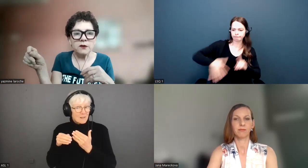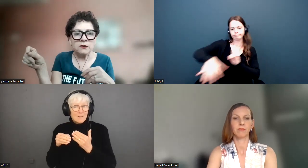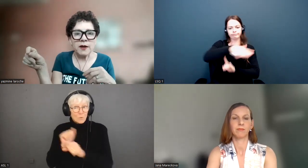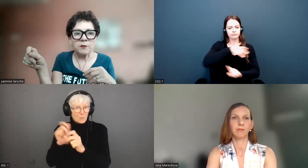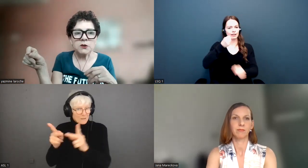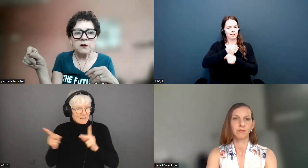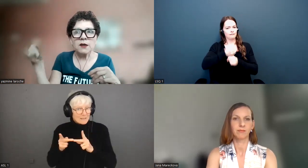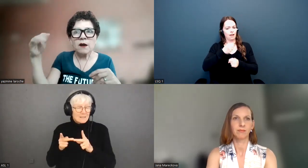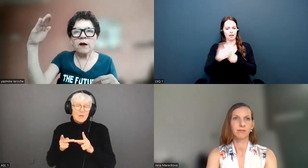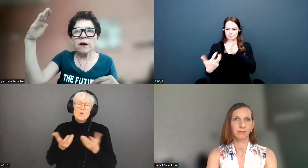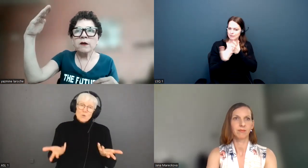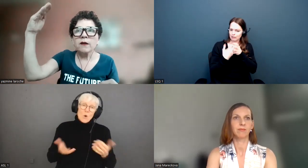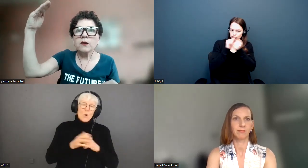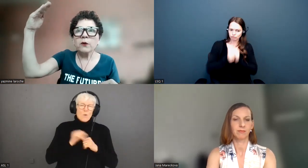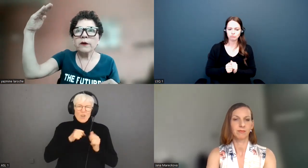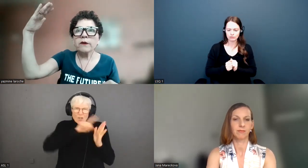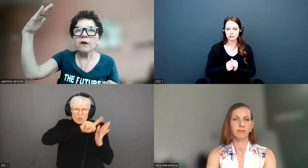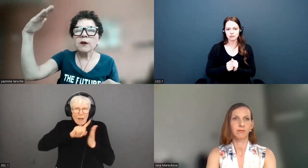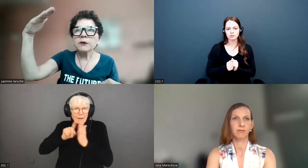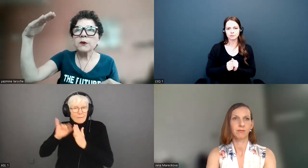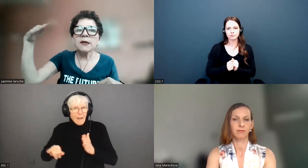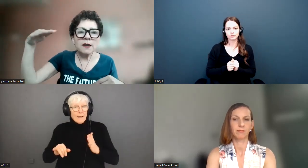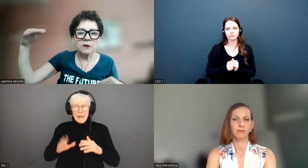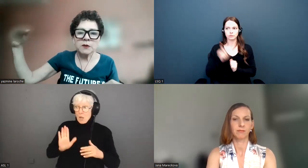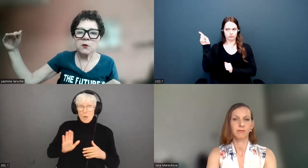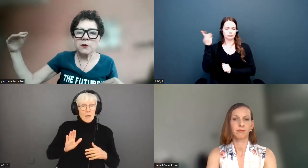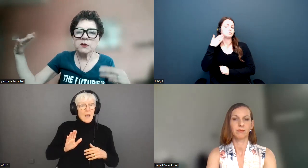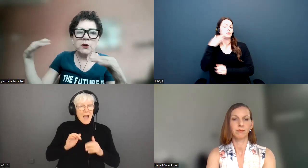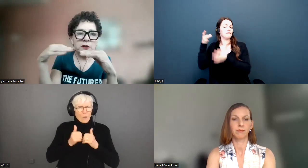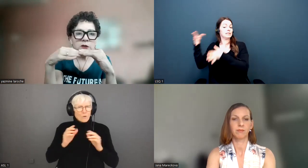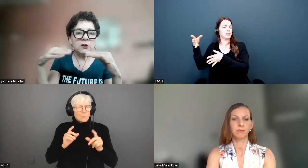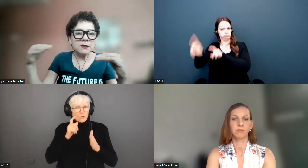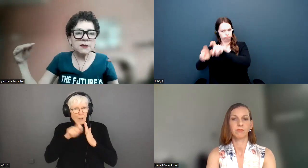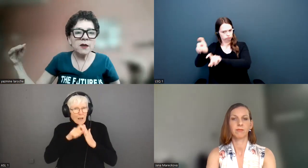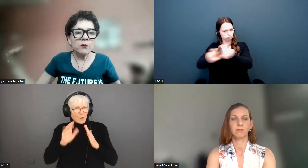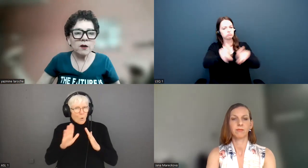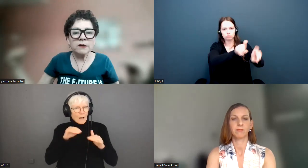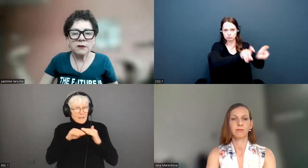to track maturity are your employee engagement scores starting to look the same regardless